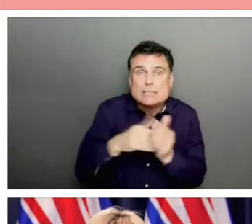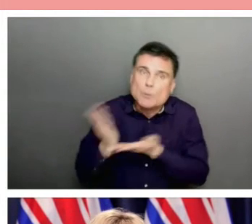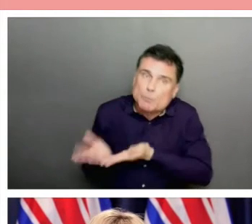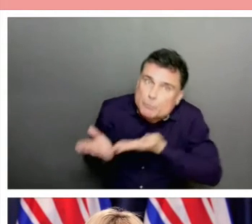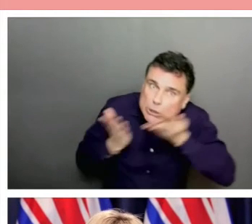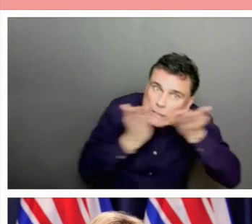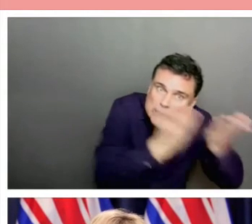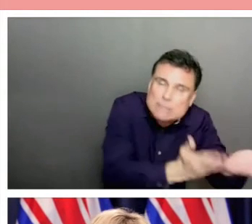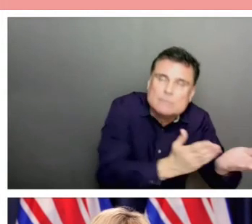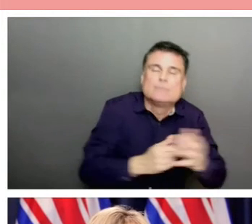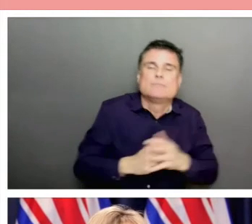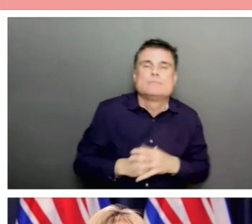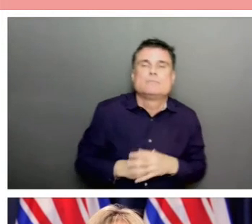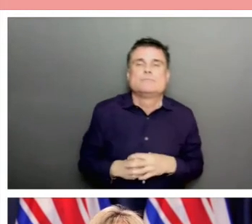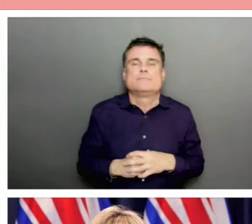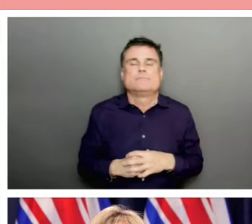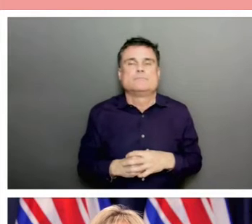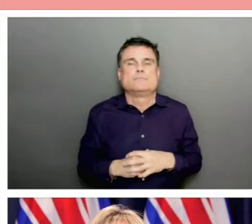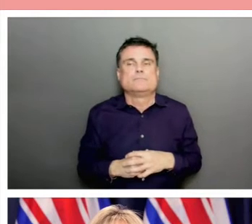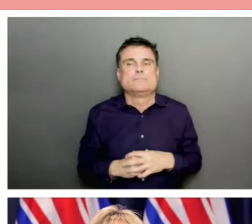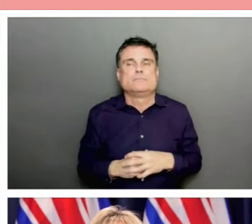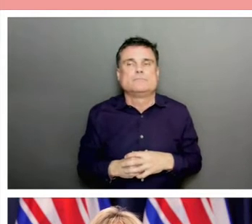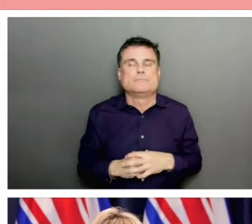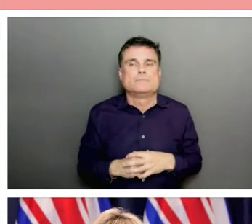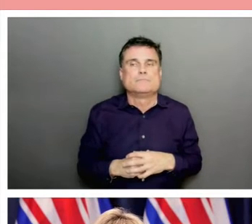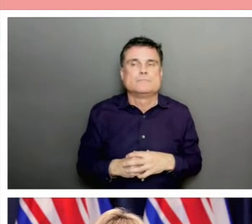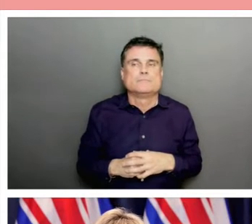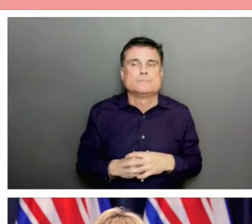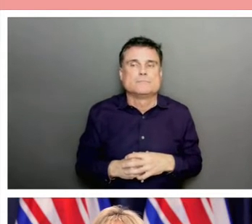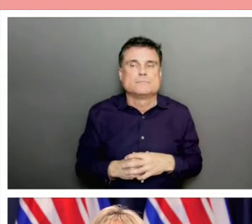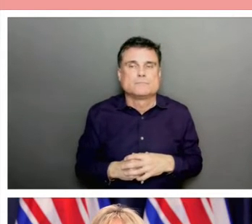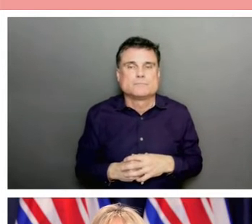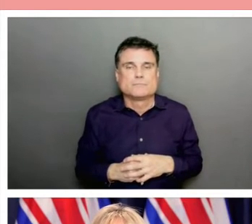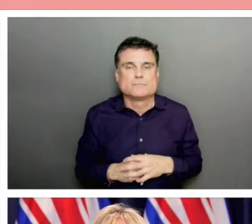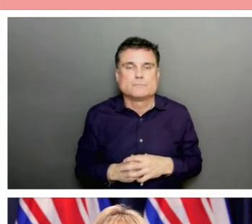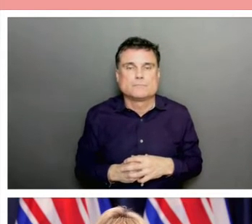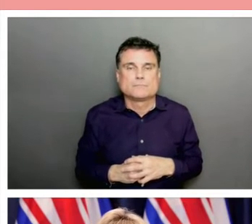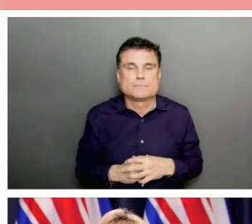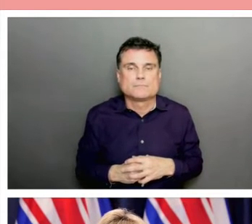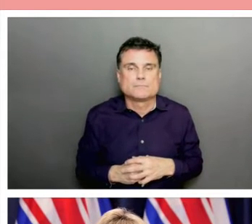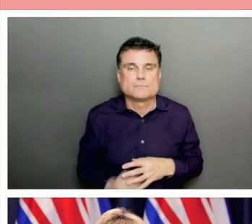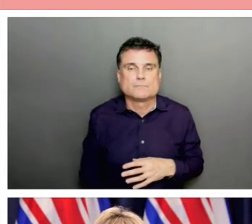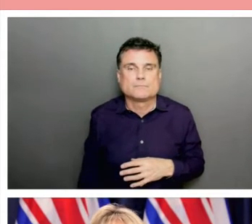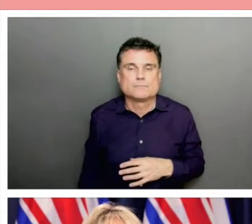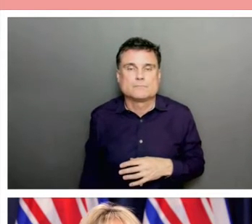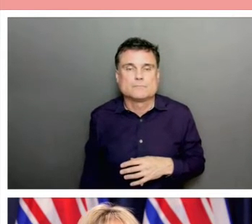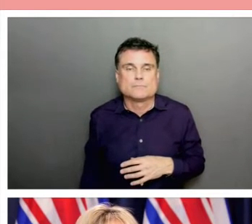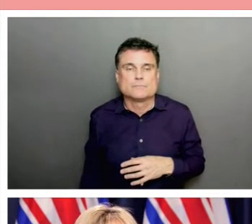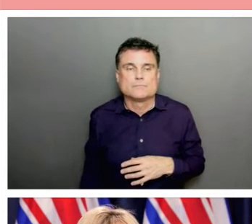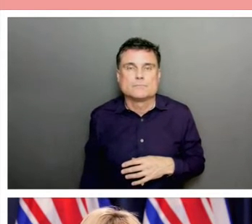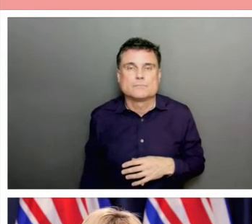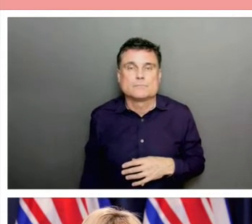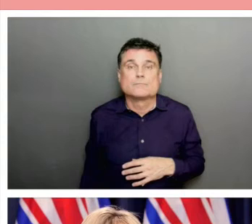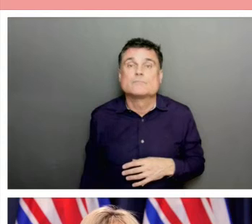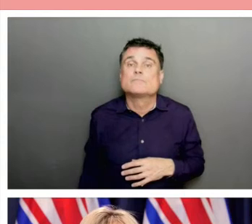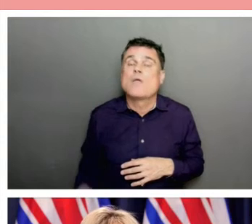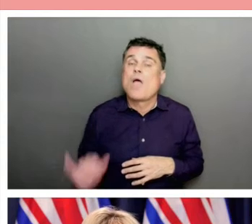had good news of yesterday was that we can start to move the Pfizer vaccine away from the port of arrival.